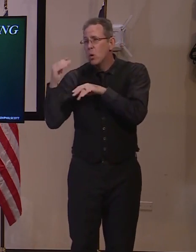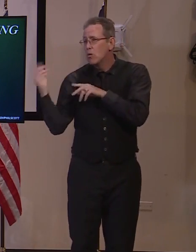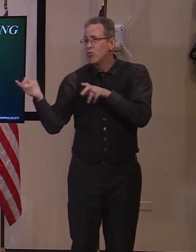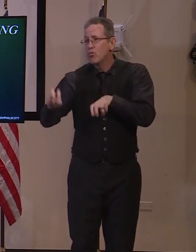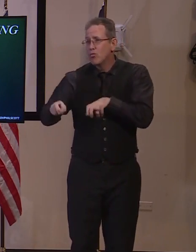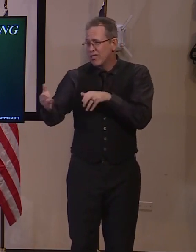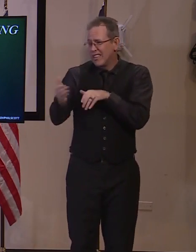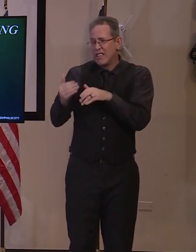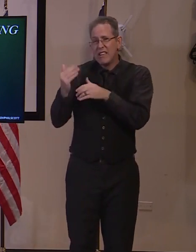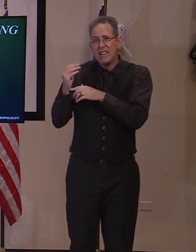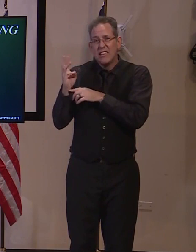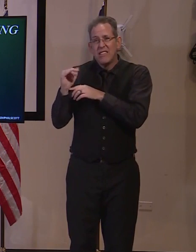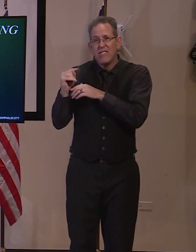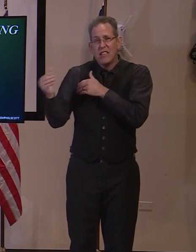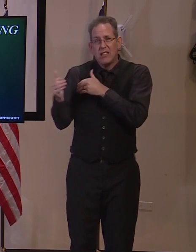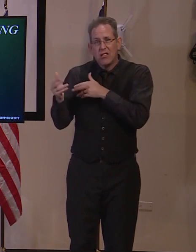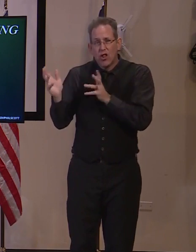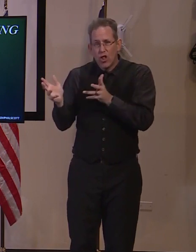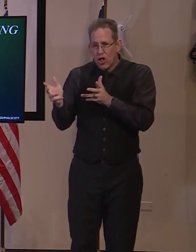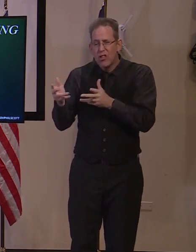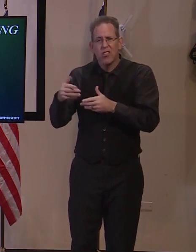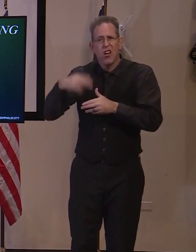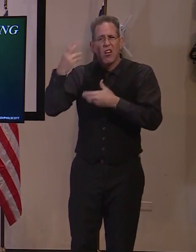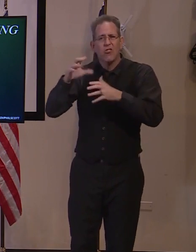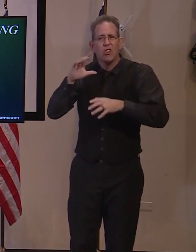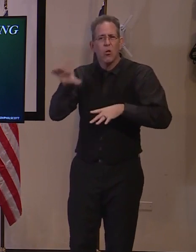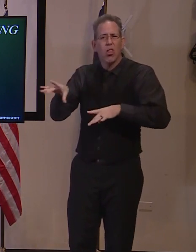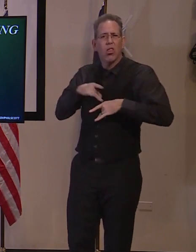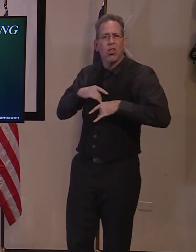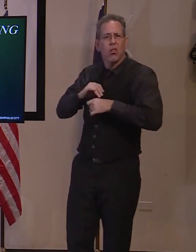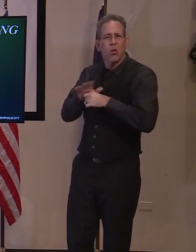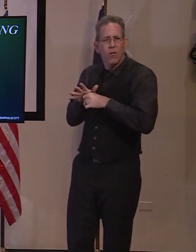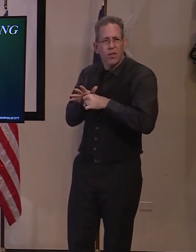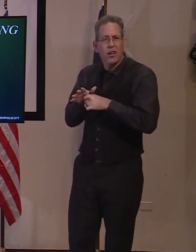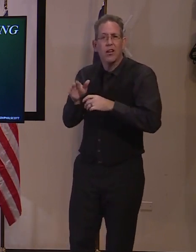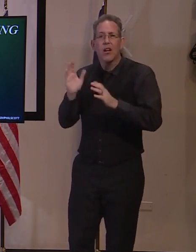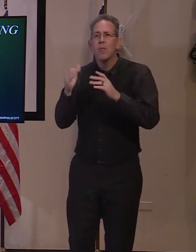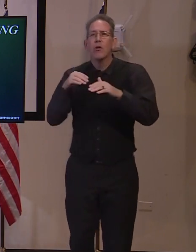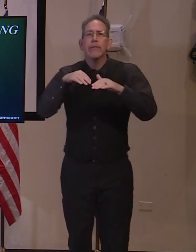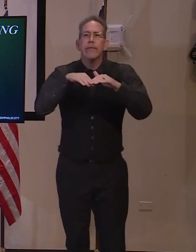In addition, restaurants, bars and clubs are places where these types of